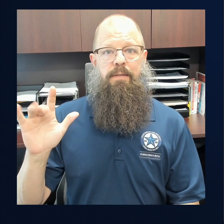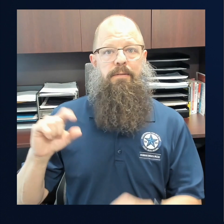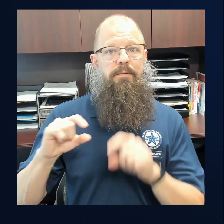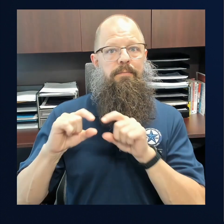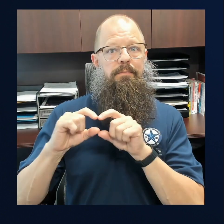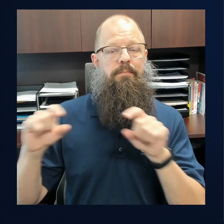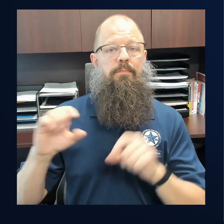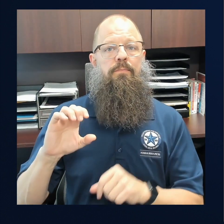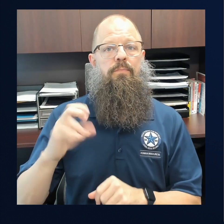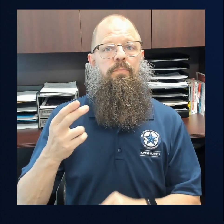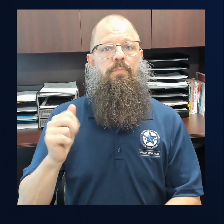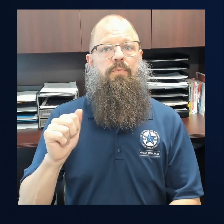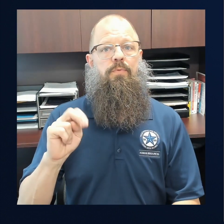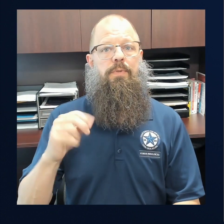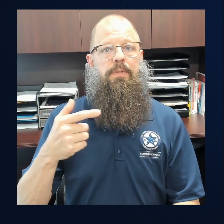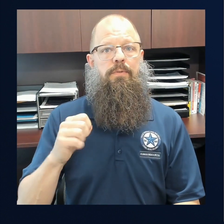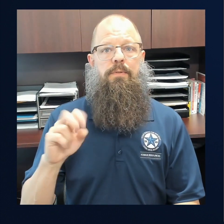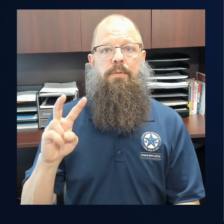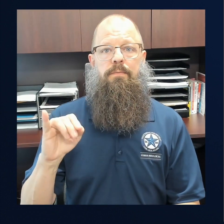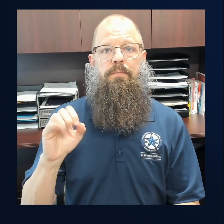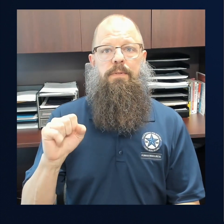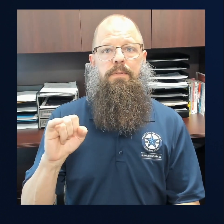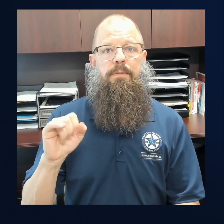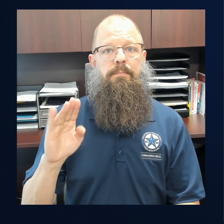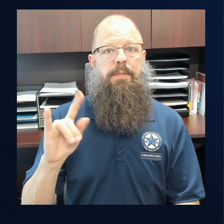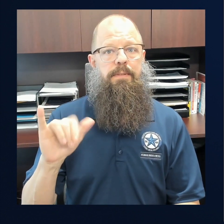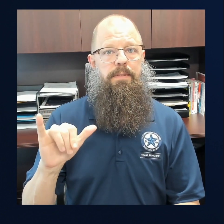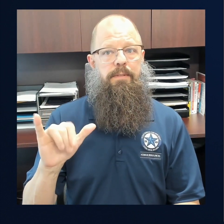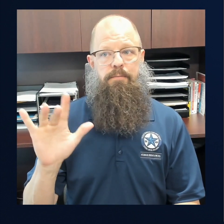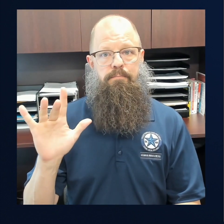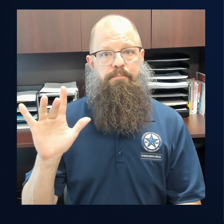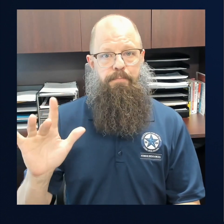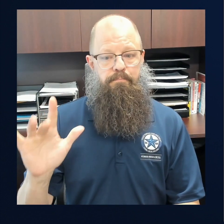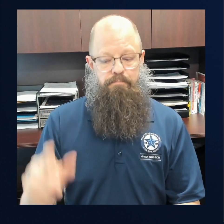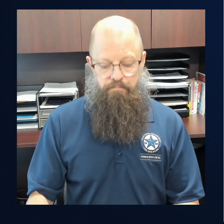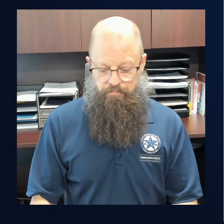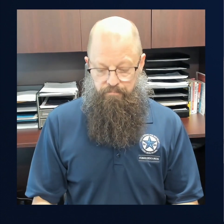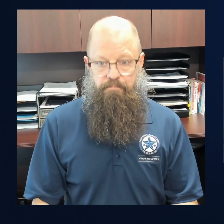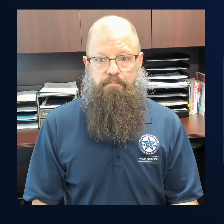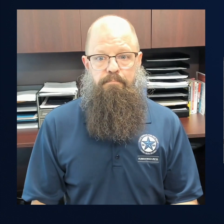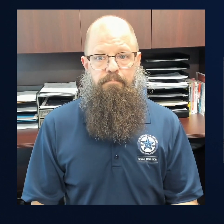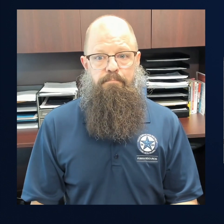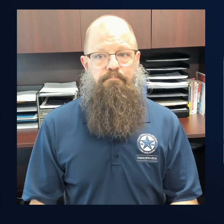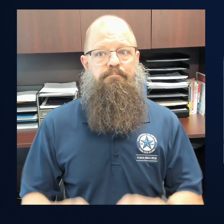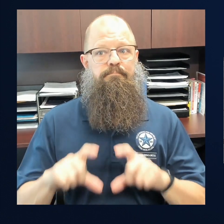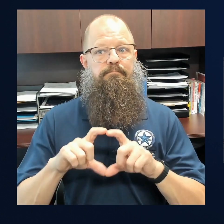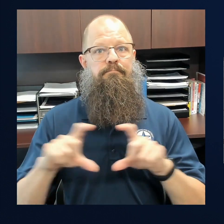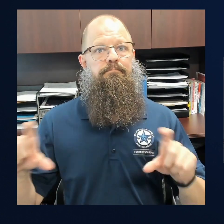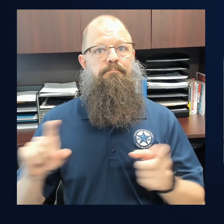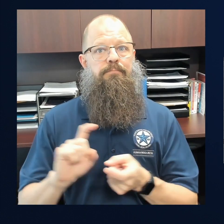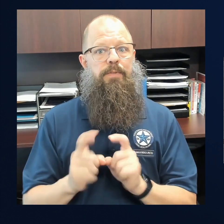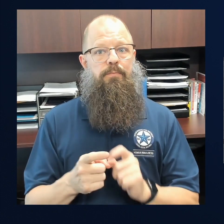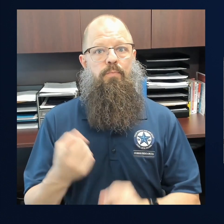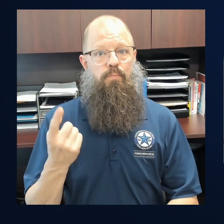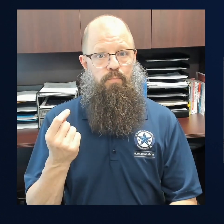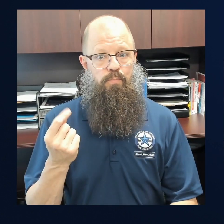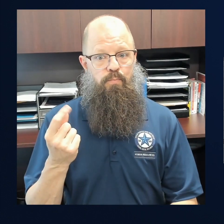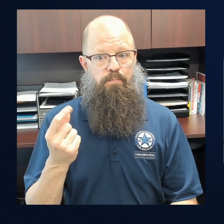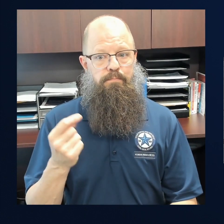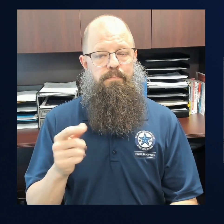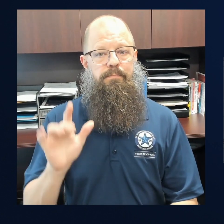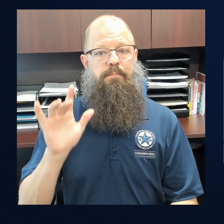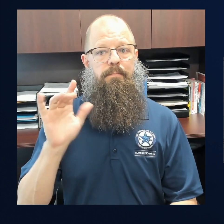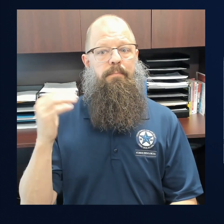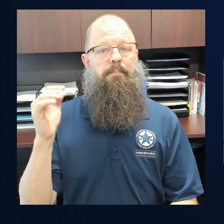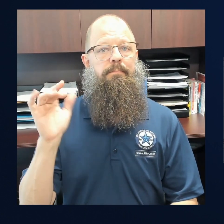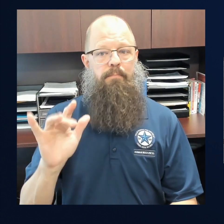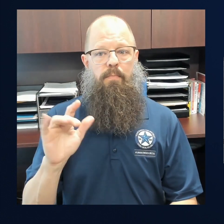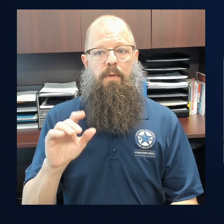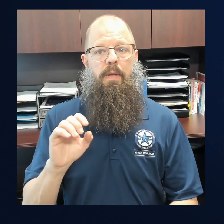to view. So click on the blue font Change Visibility, and then you can change it here